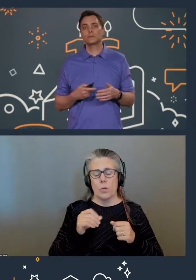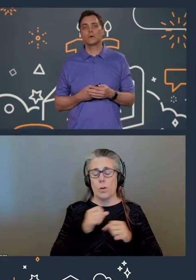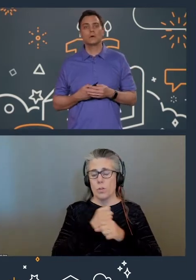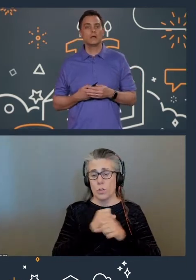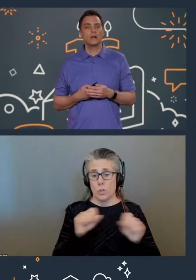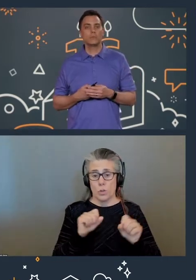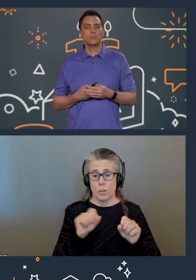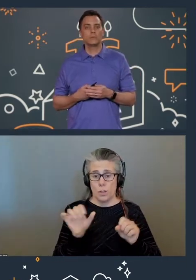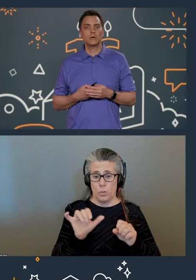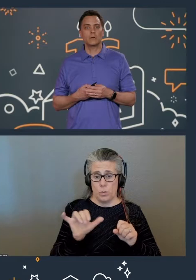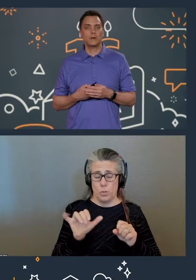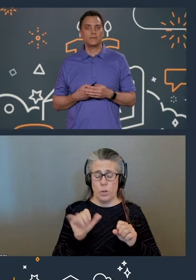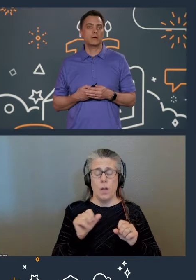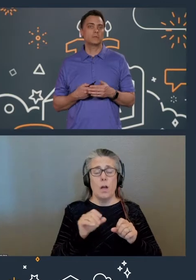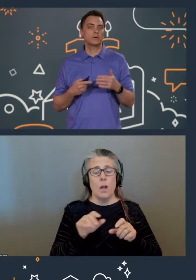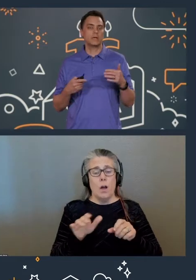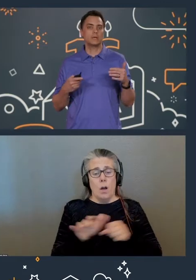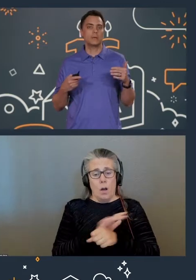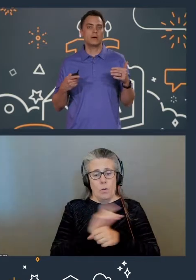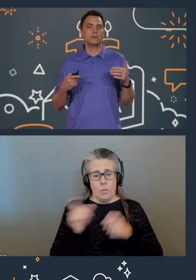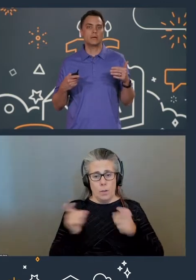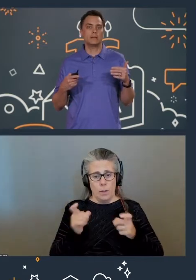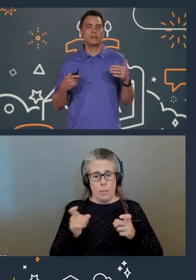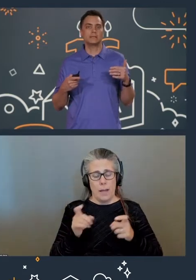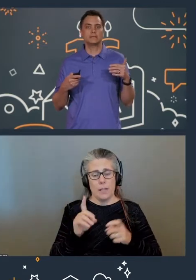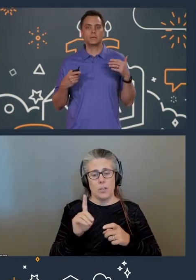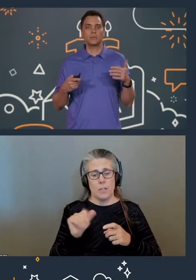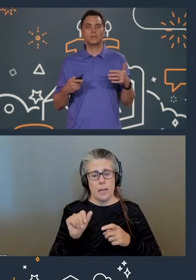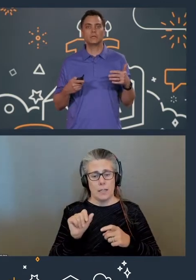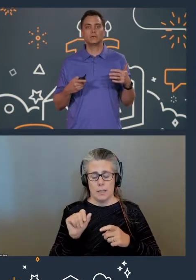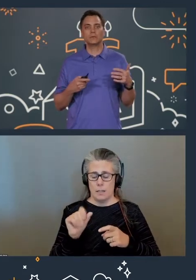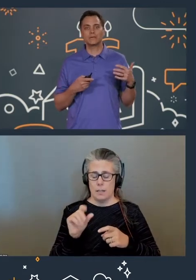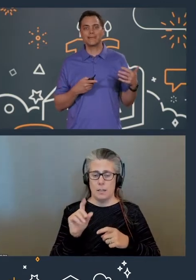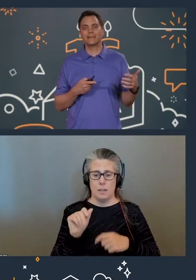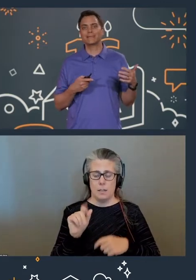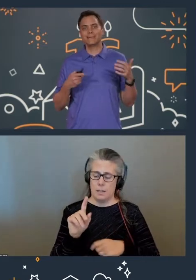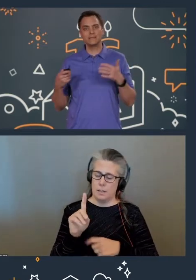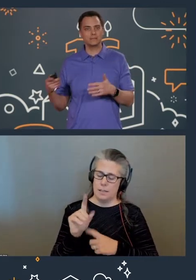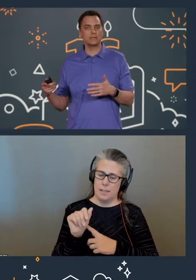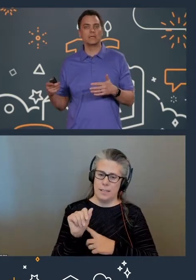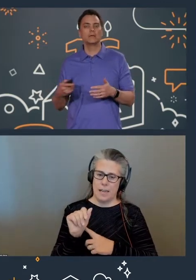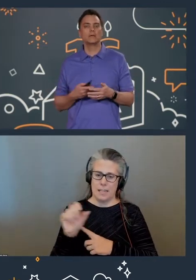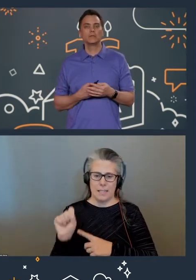So, when we talk about that, we're talking about DataSync's ability to connect easily